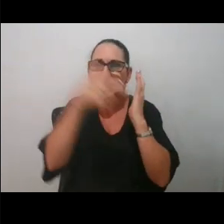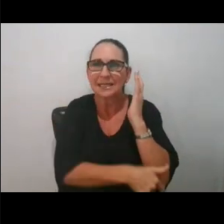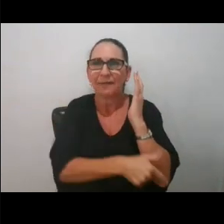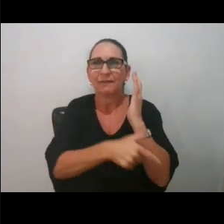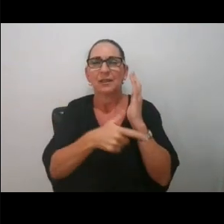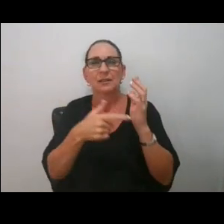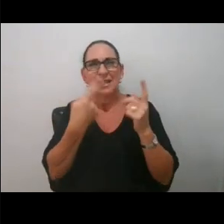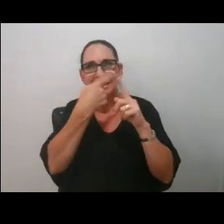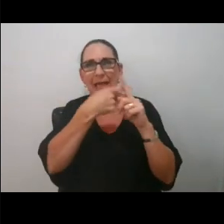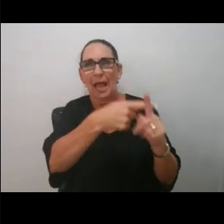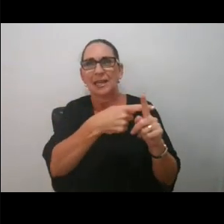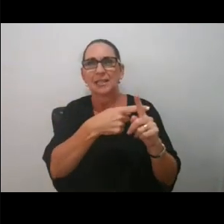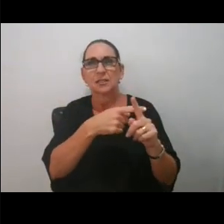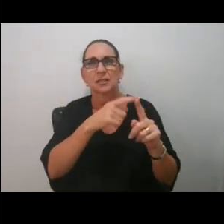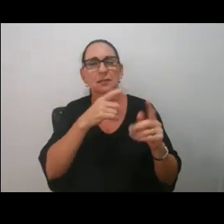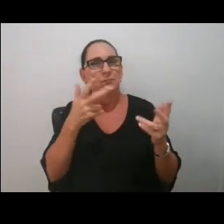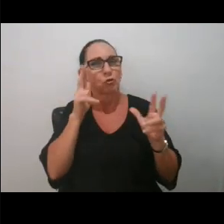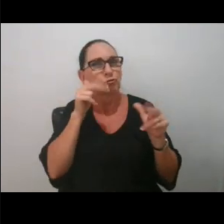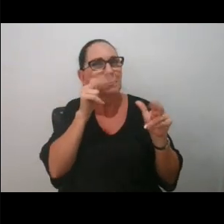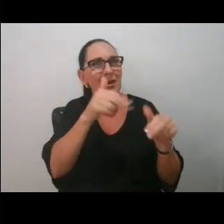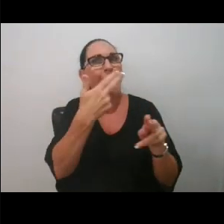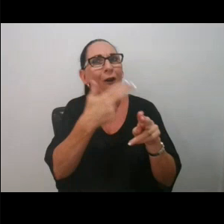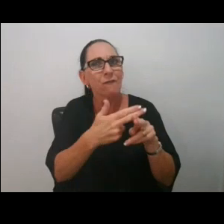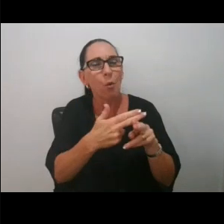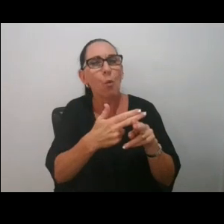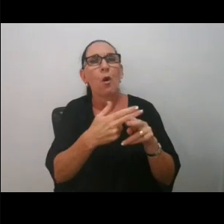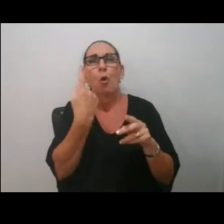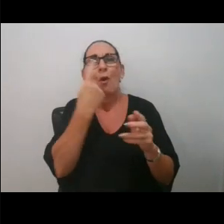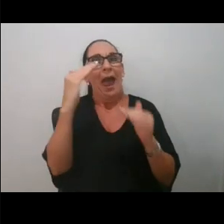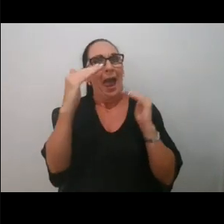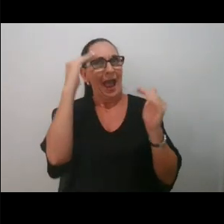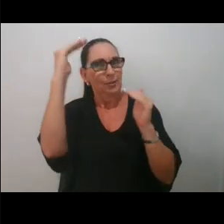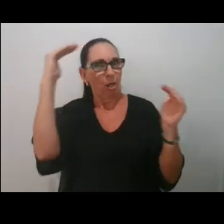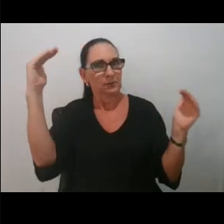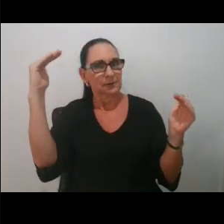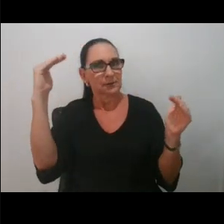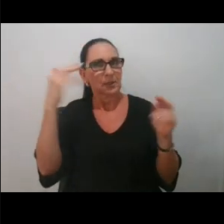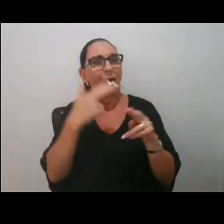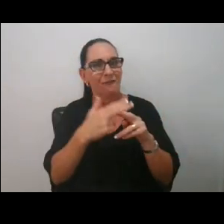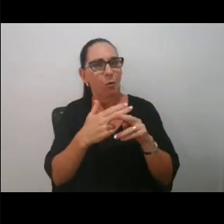for adult offenders so that's one of the first criteria it's for adult offenders uh where severe